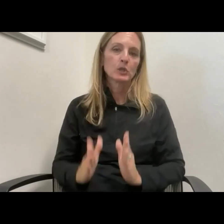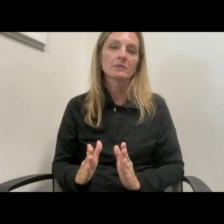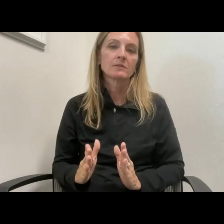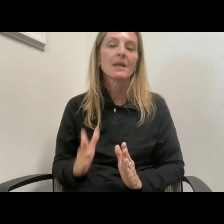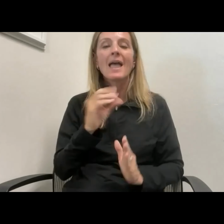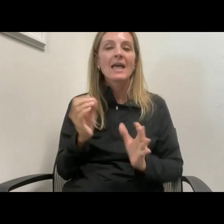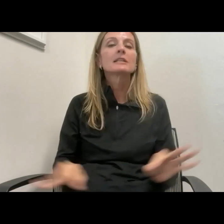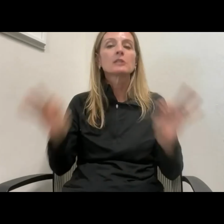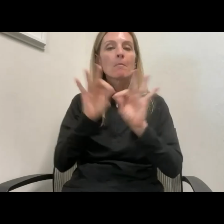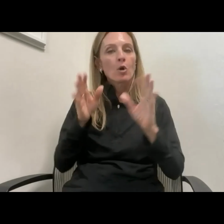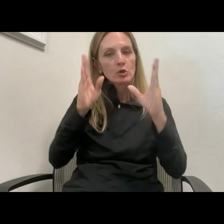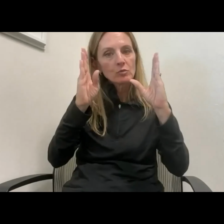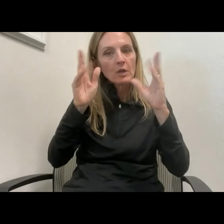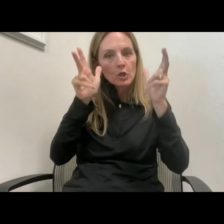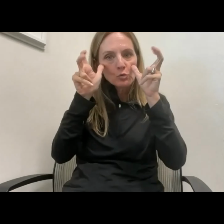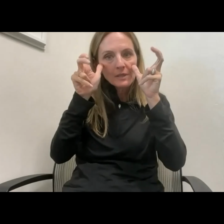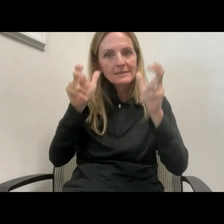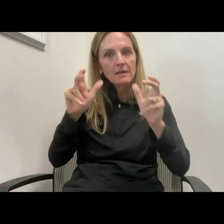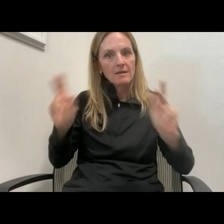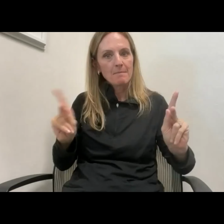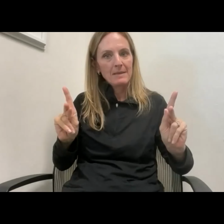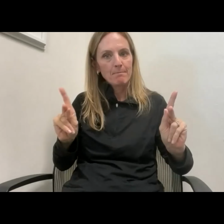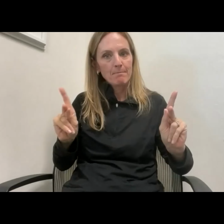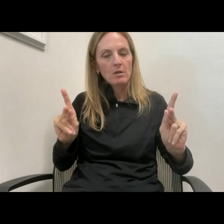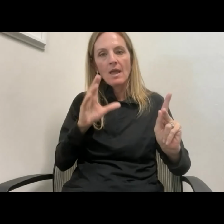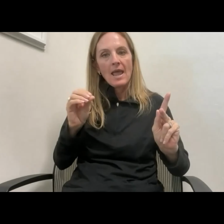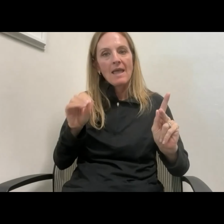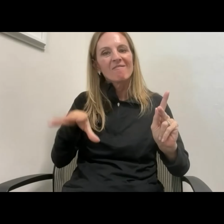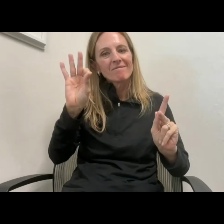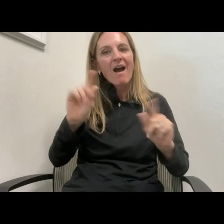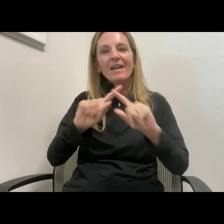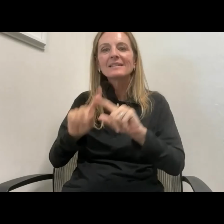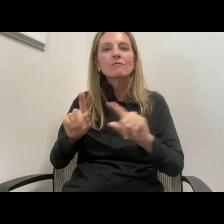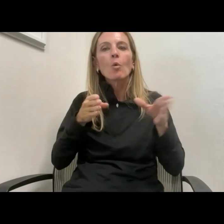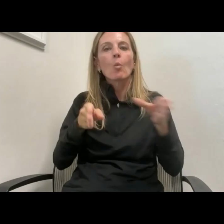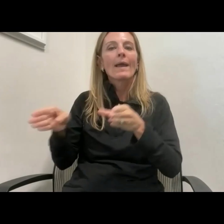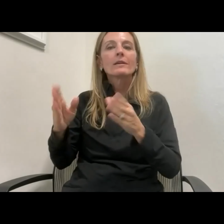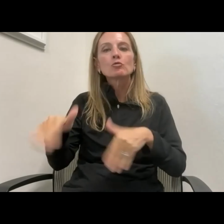listening to your people, that you're finding ways to offer different programs and projects,